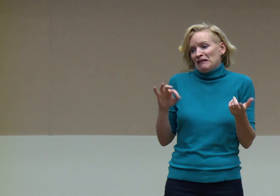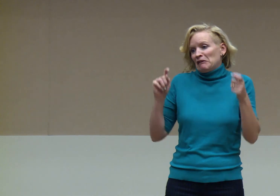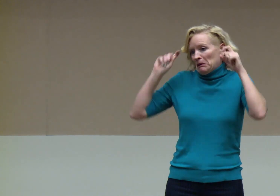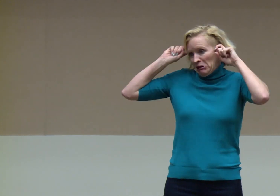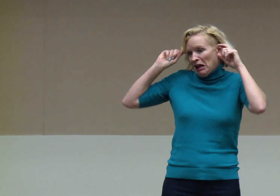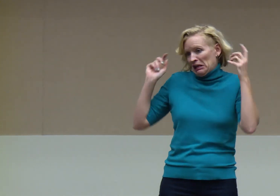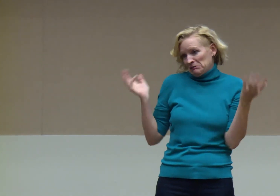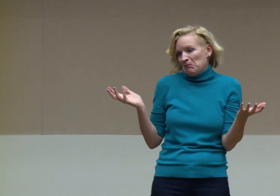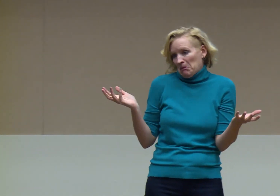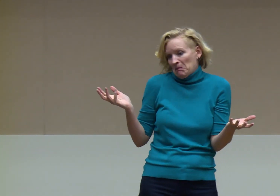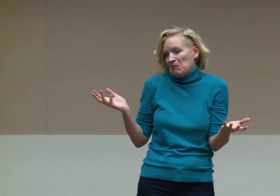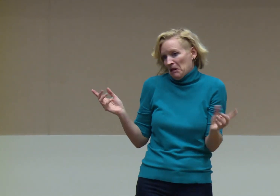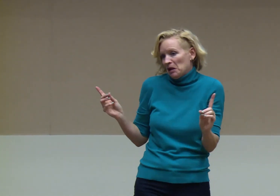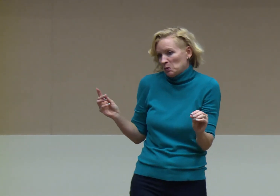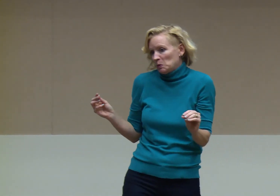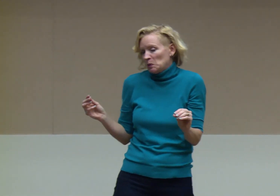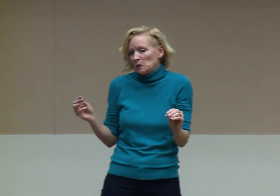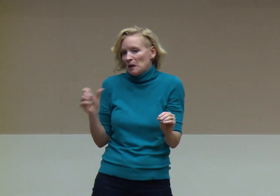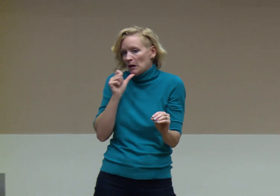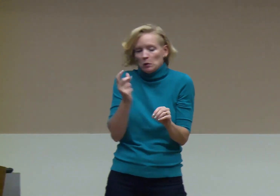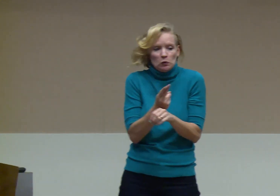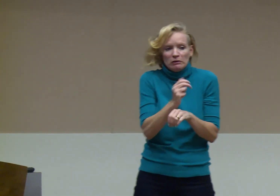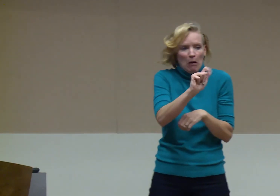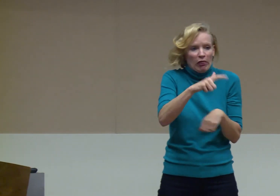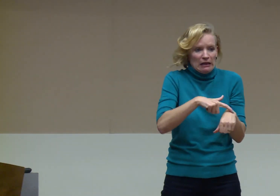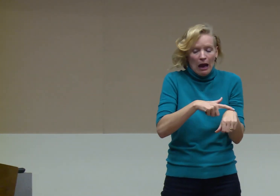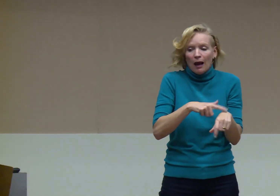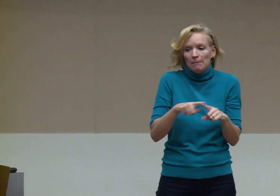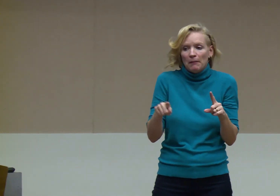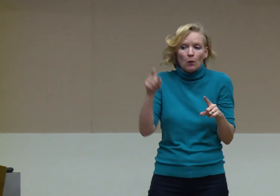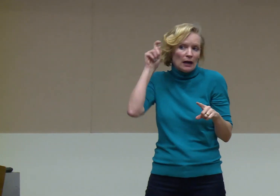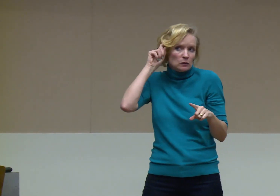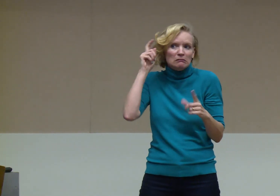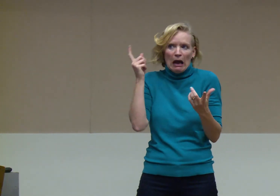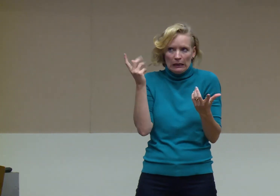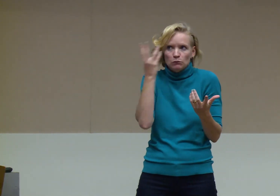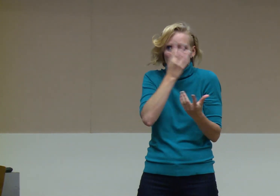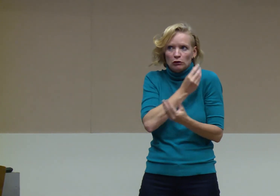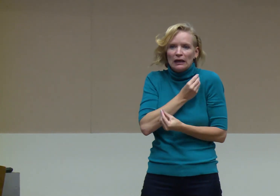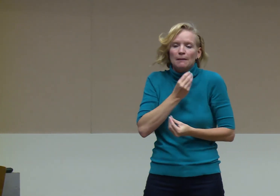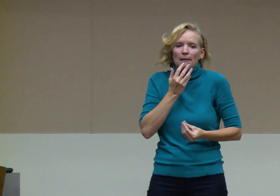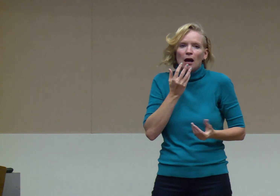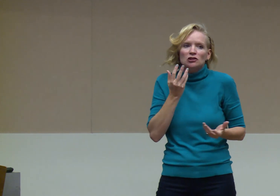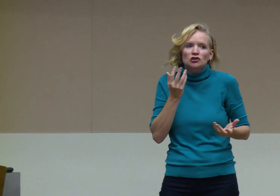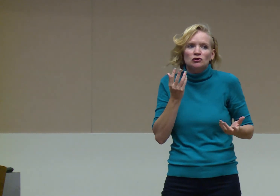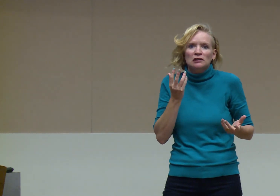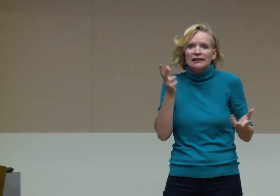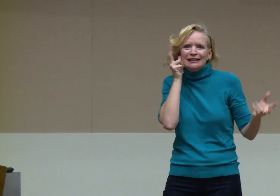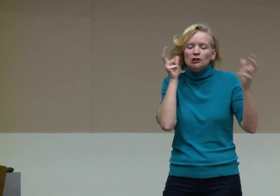So I definitely benefited from hearing aids. I don't wear mine all the time, but when I do, it's pretty much,